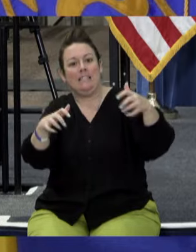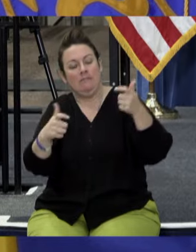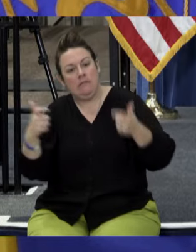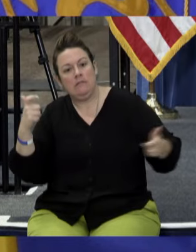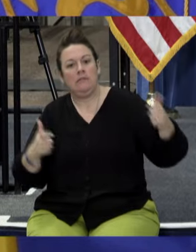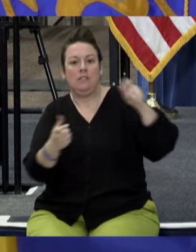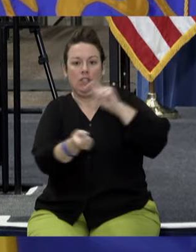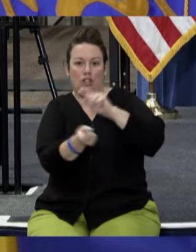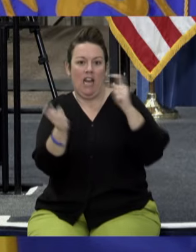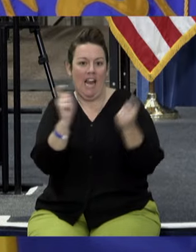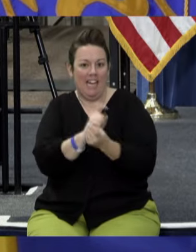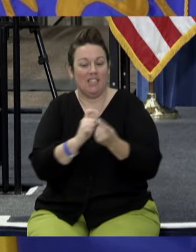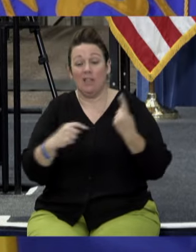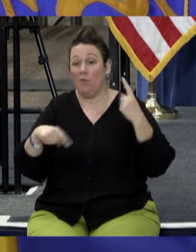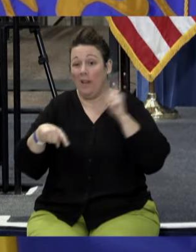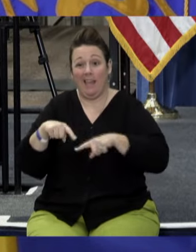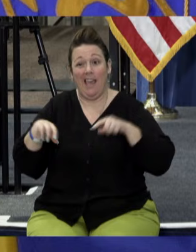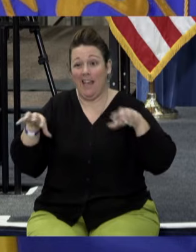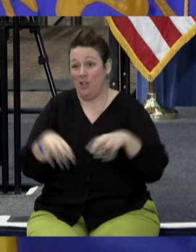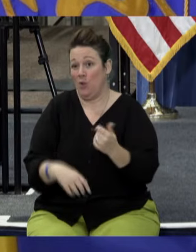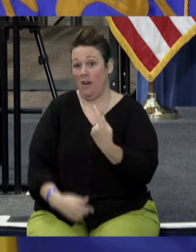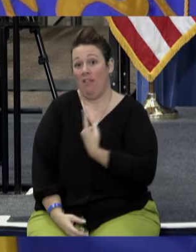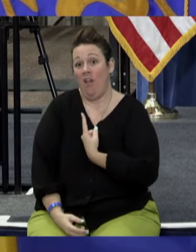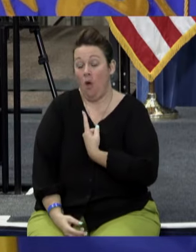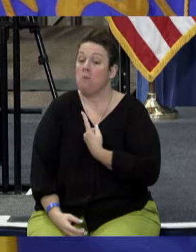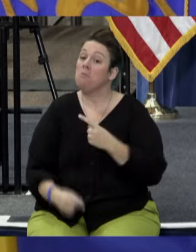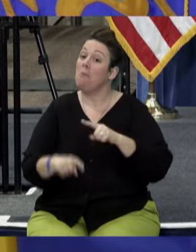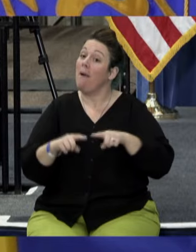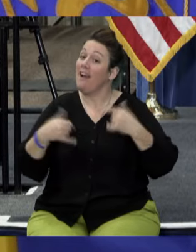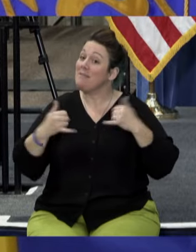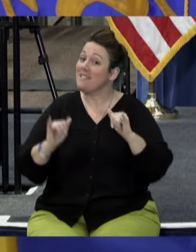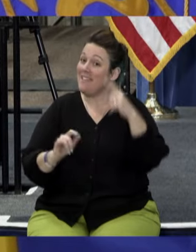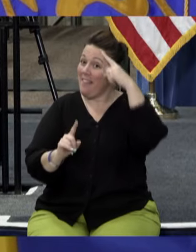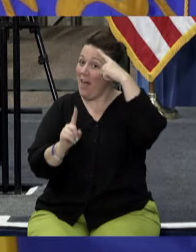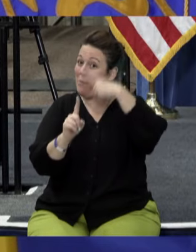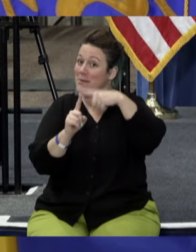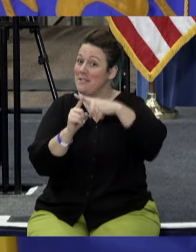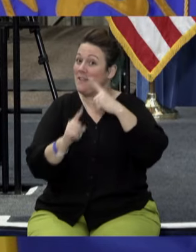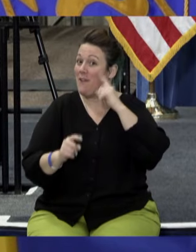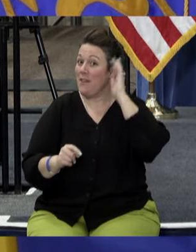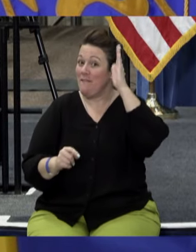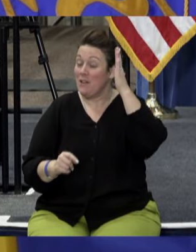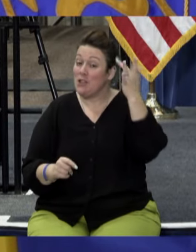Another reason why I remain optimistic about the future of our workforce is because we have so many